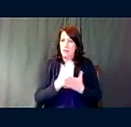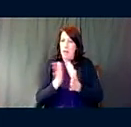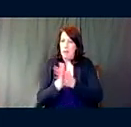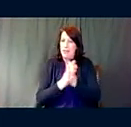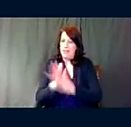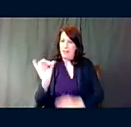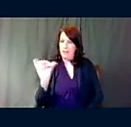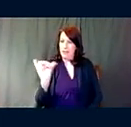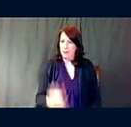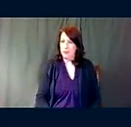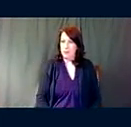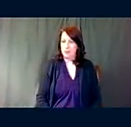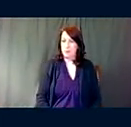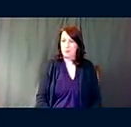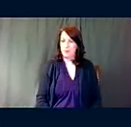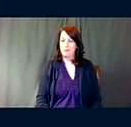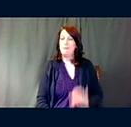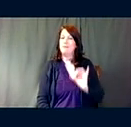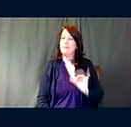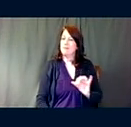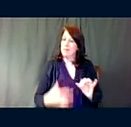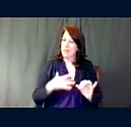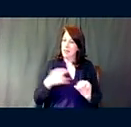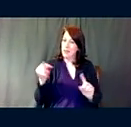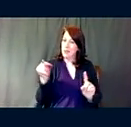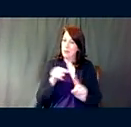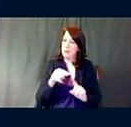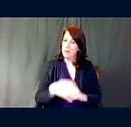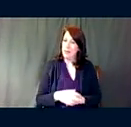YOU CAN HAVE REASONING OF THAT